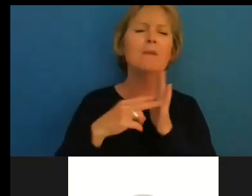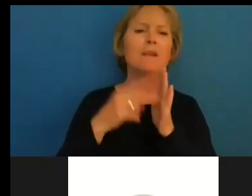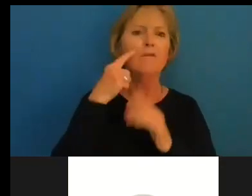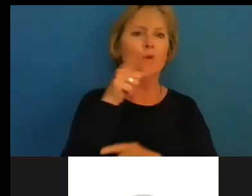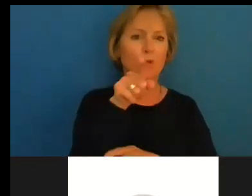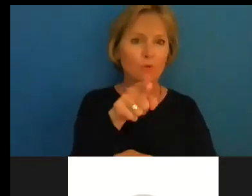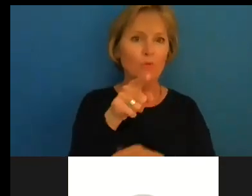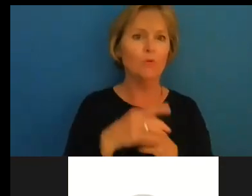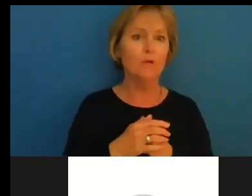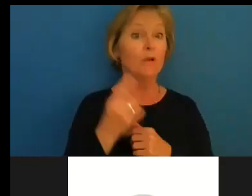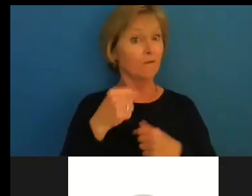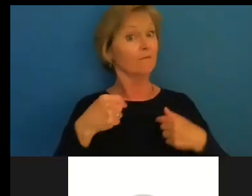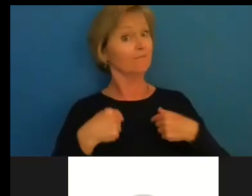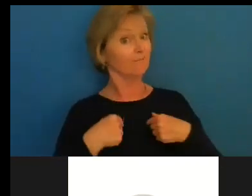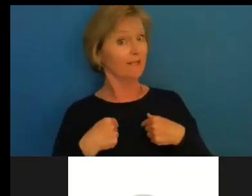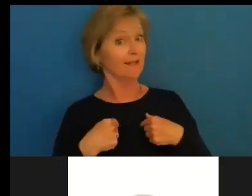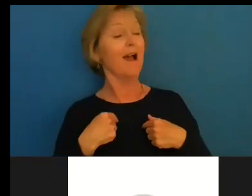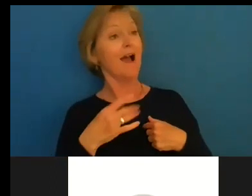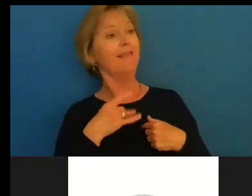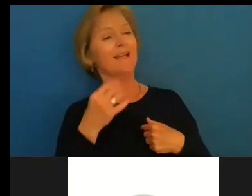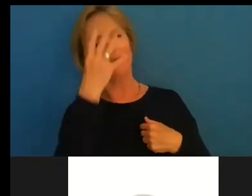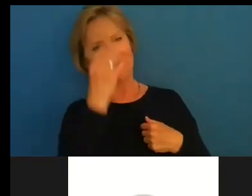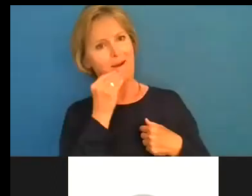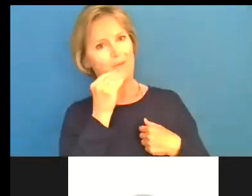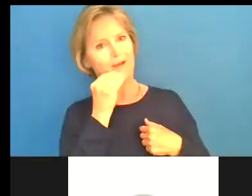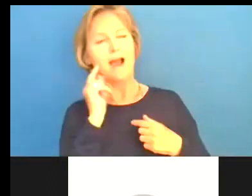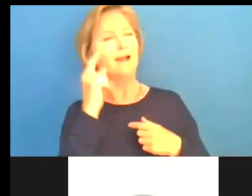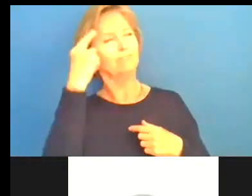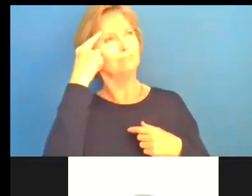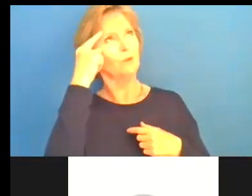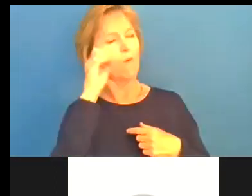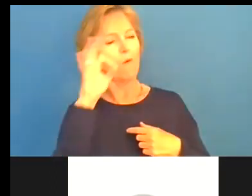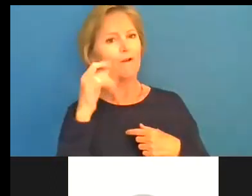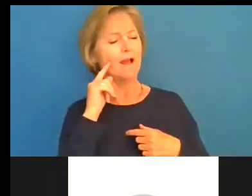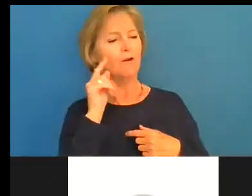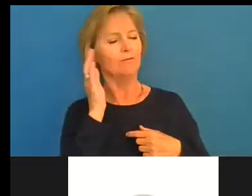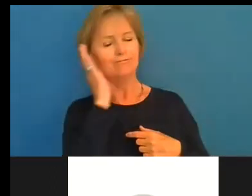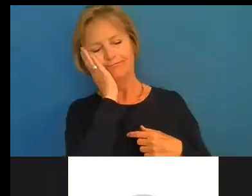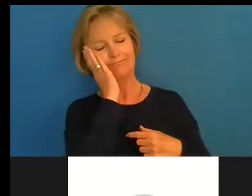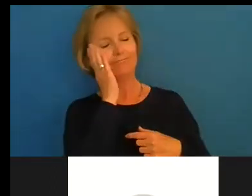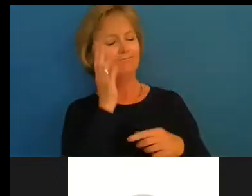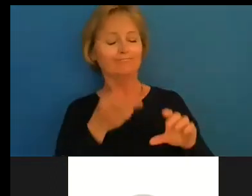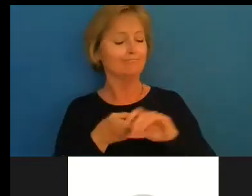For me, I like to nap. I turn my brain off, and I go to sleep. It doesn't matter how long.